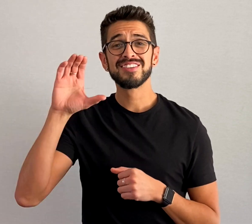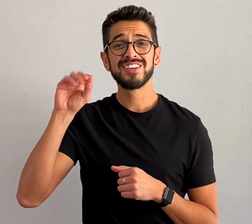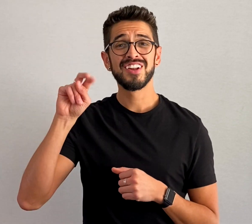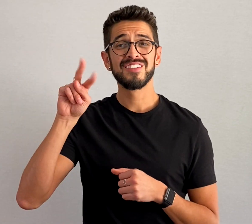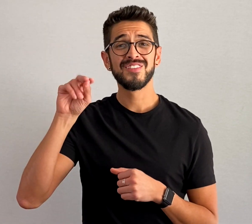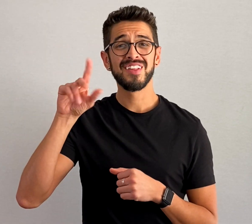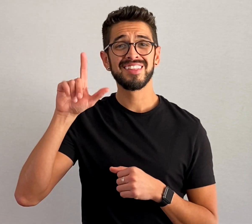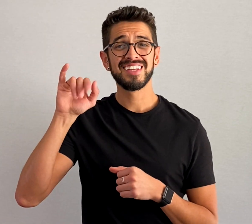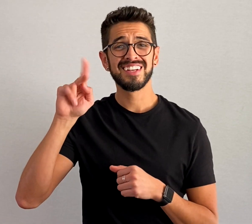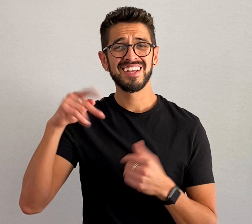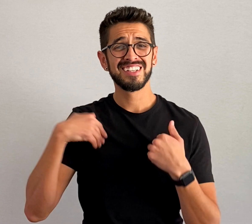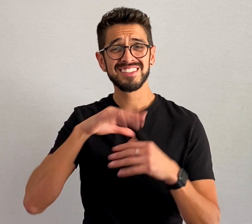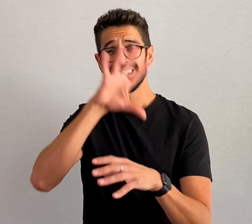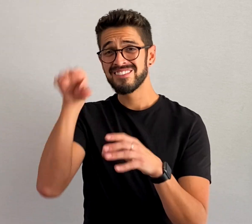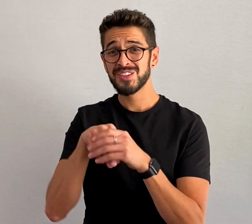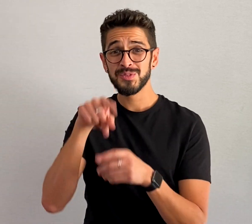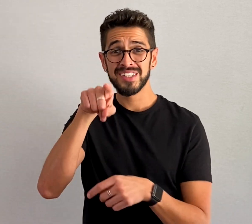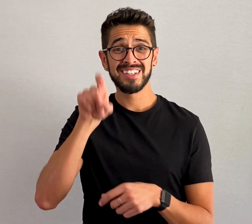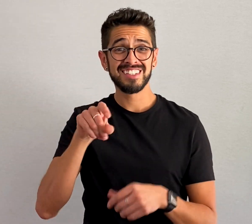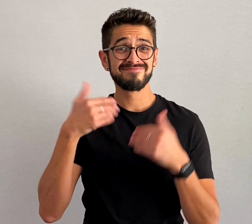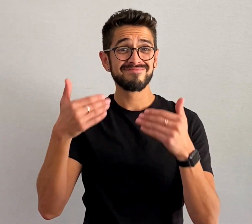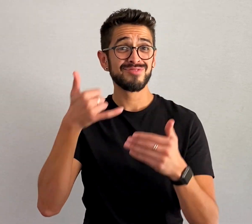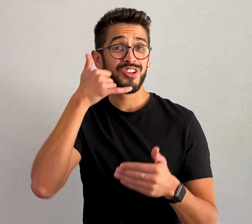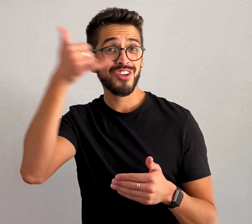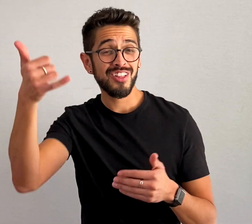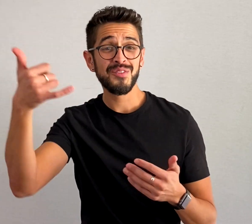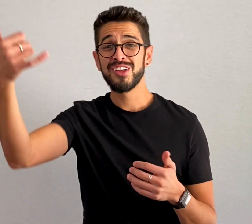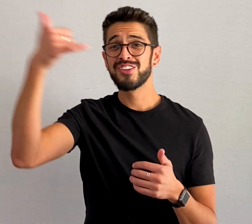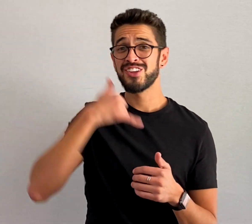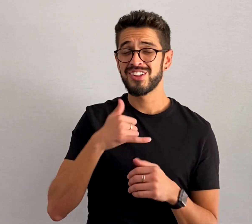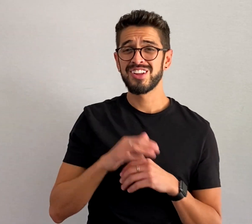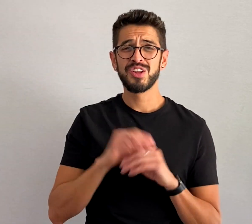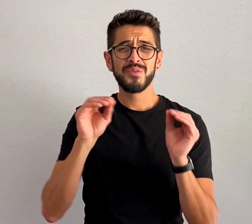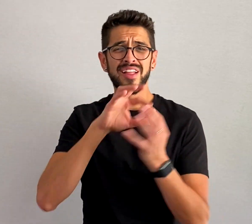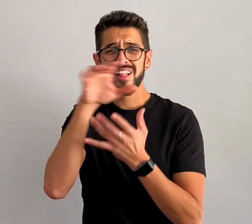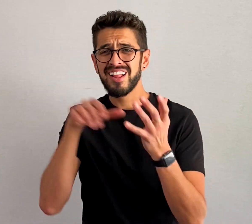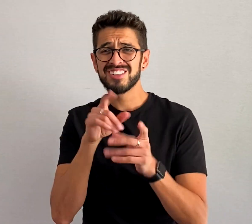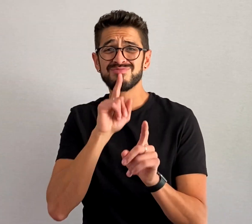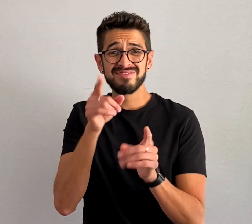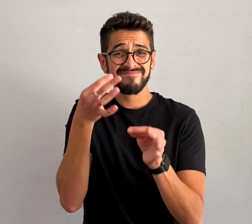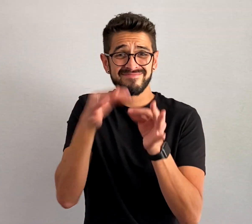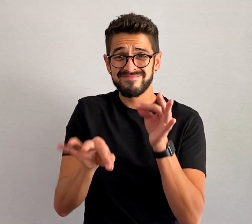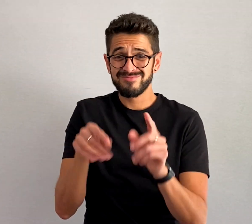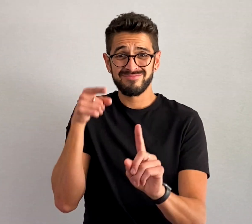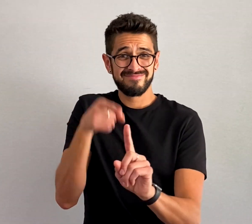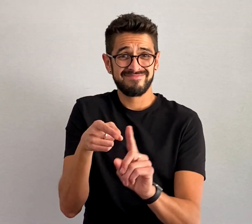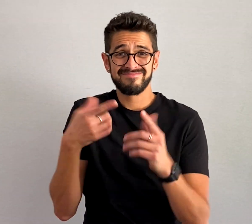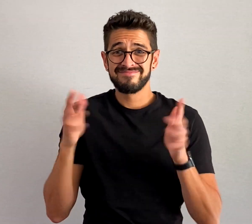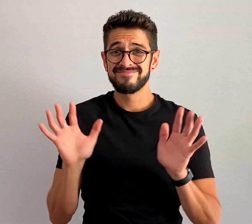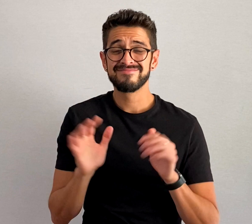Convo Link also has everything you need to make or receive calls—no fuss, just simple and to the point.